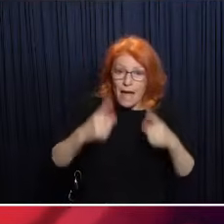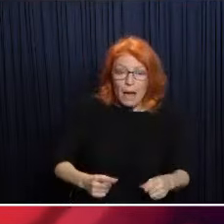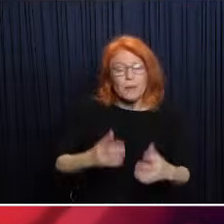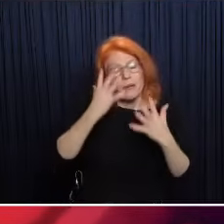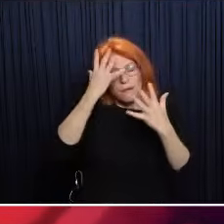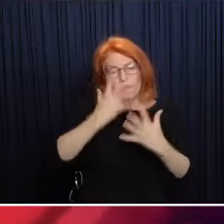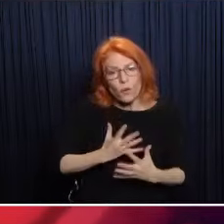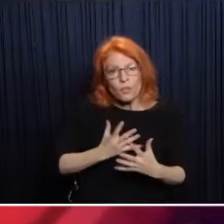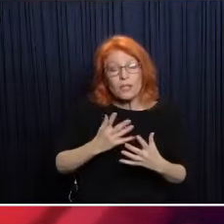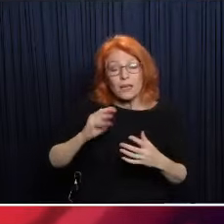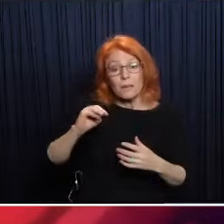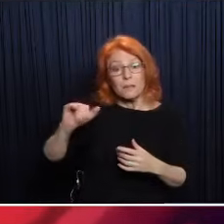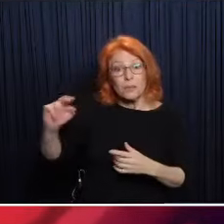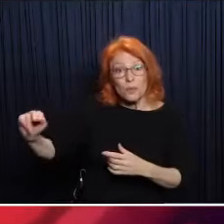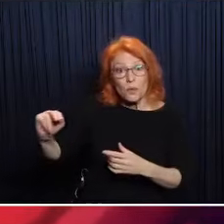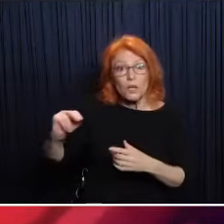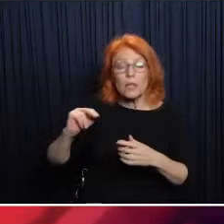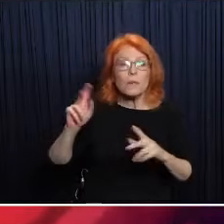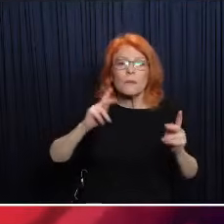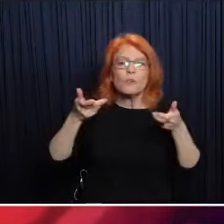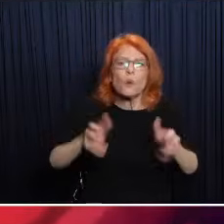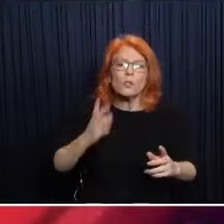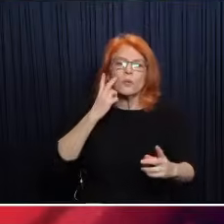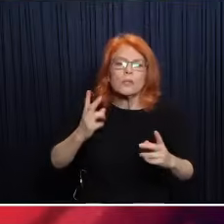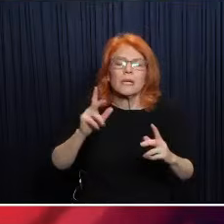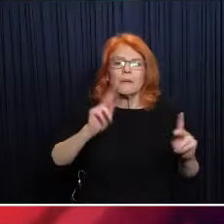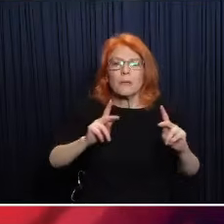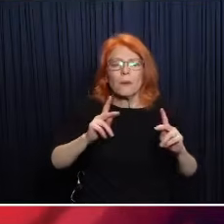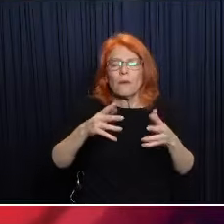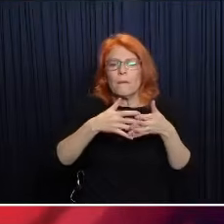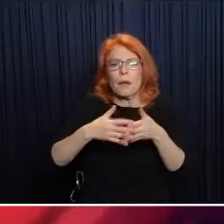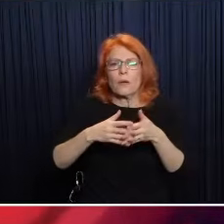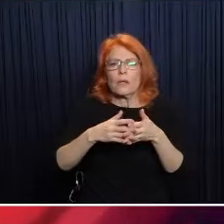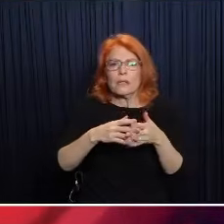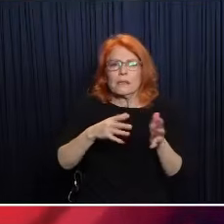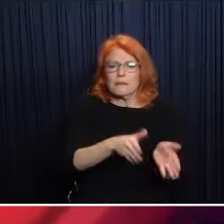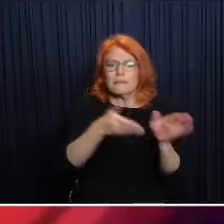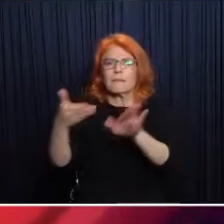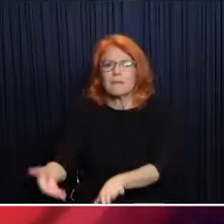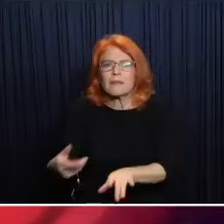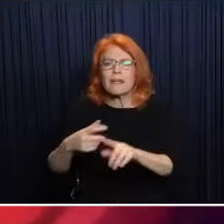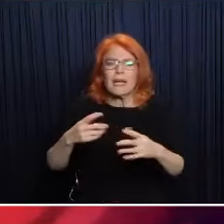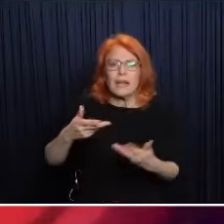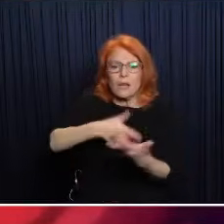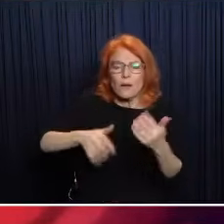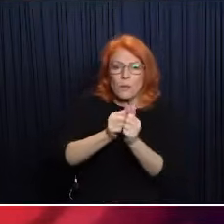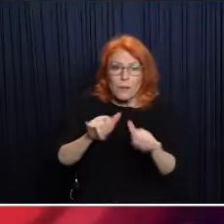INTERACT WITH I.C.E. TO TRY TO GET A REACTION SOMETHING WE SAW HAPPEN UNFORTUNATELY IN